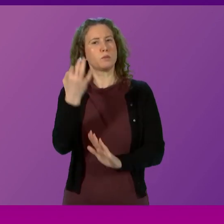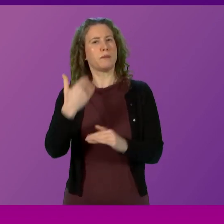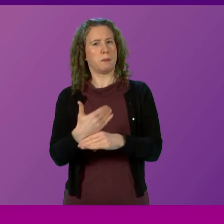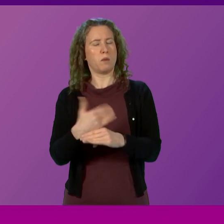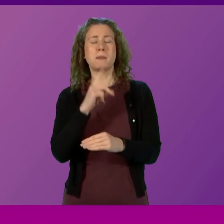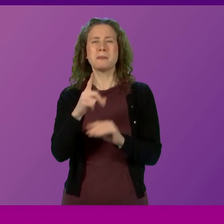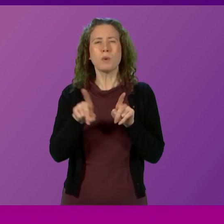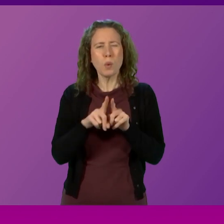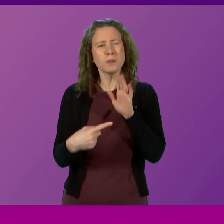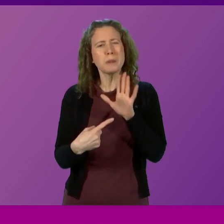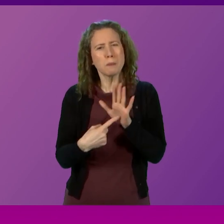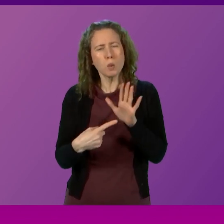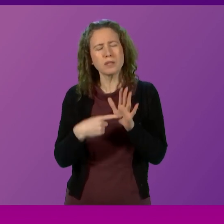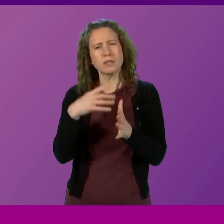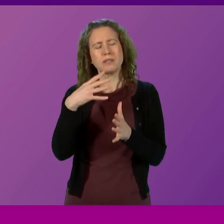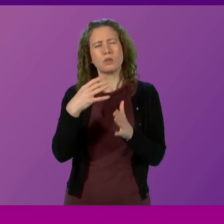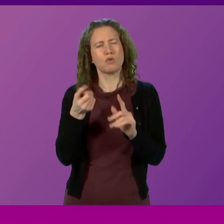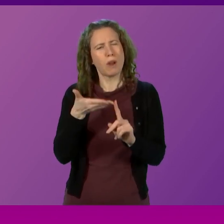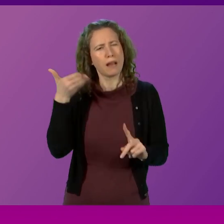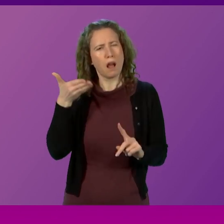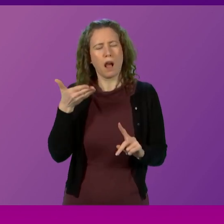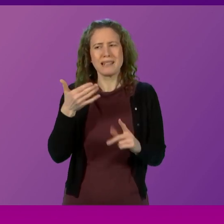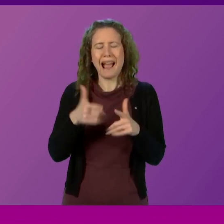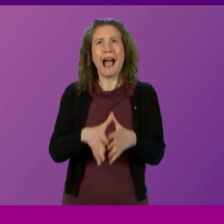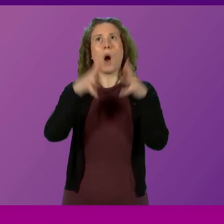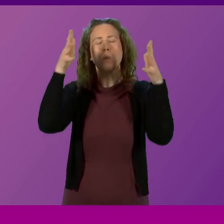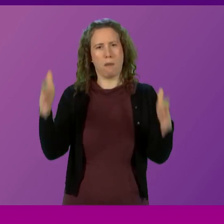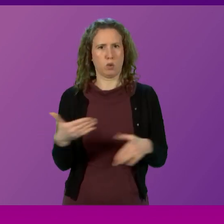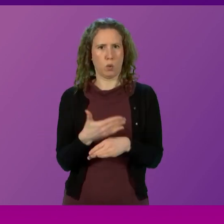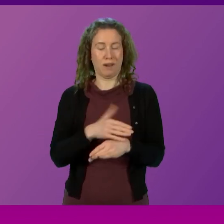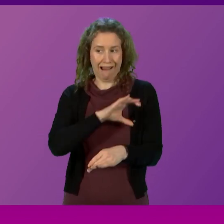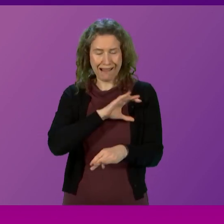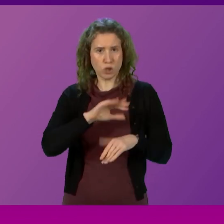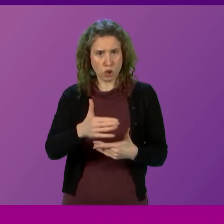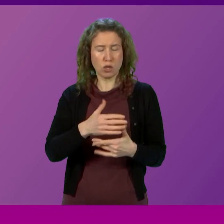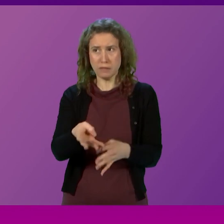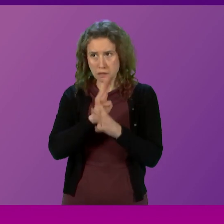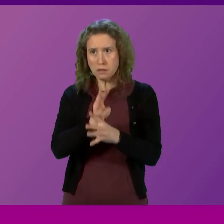important to recognise the volume of work that our cancer services are doing each and every day.